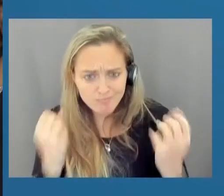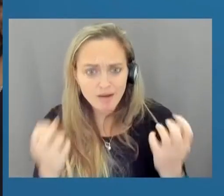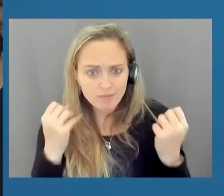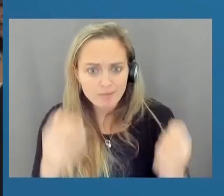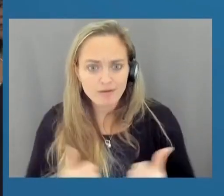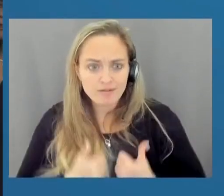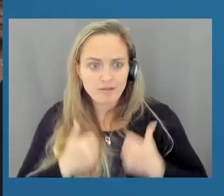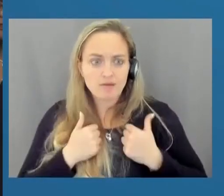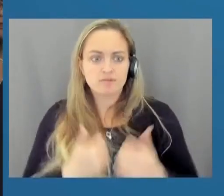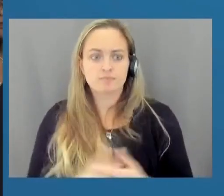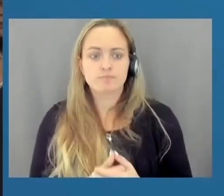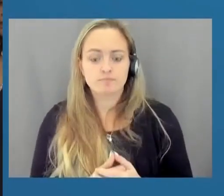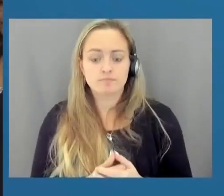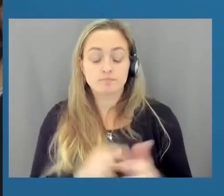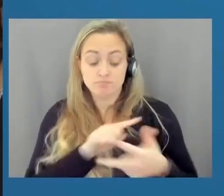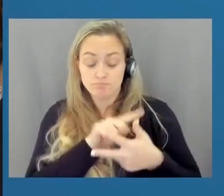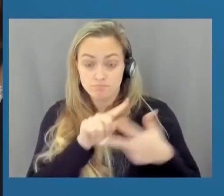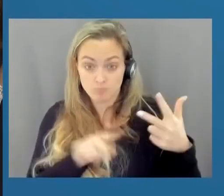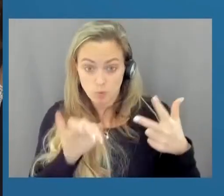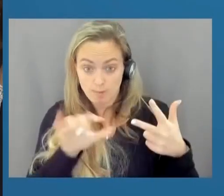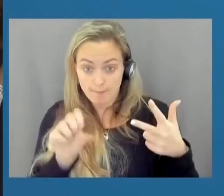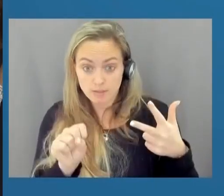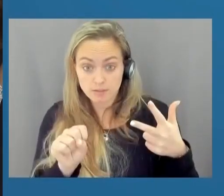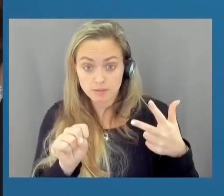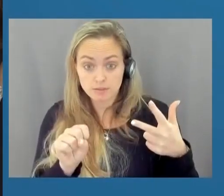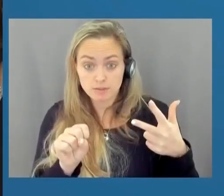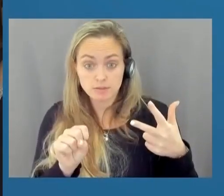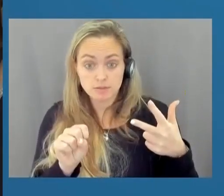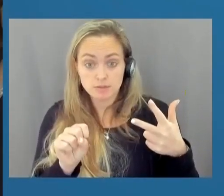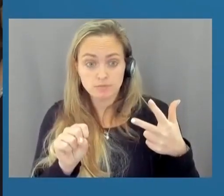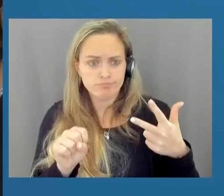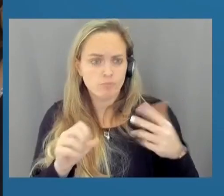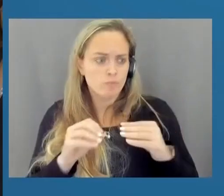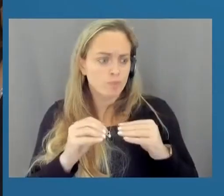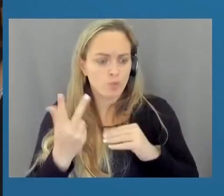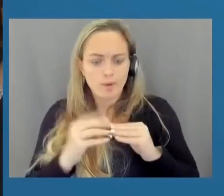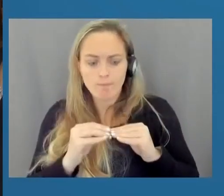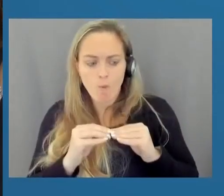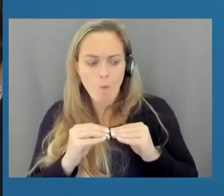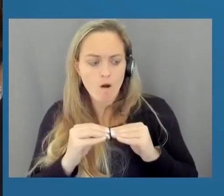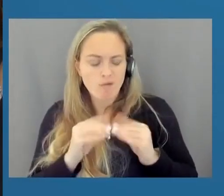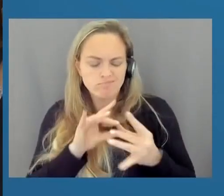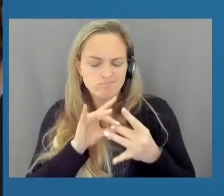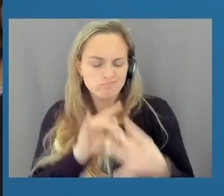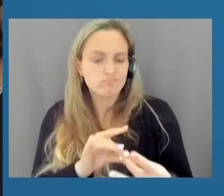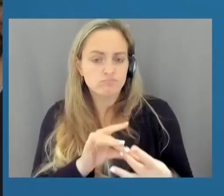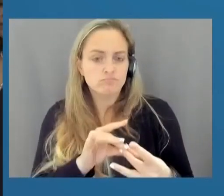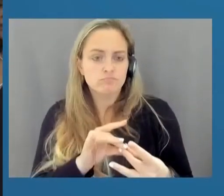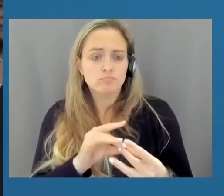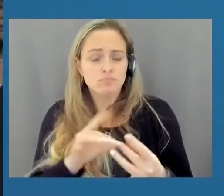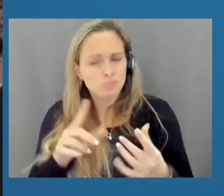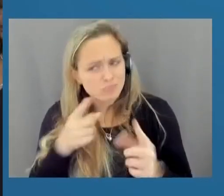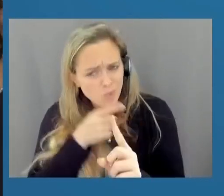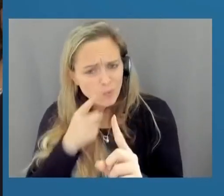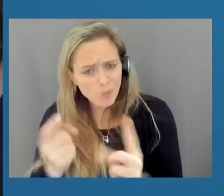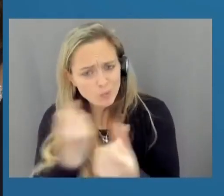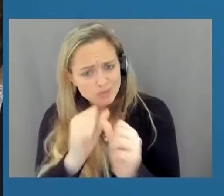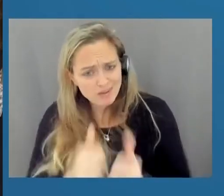and these 3 bills are just 3 more bills in that vein. We're trying to save lives. We're trying to keep people safe,